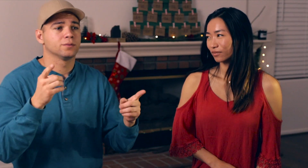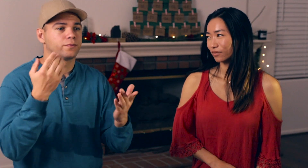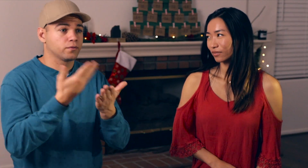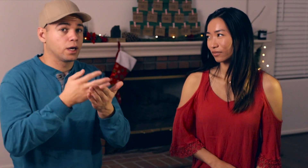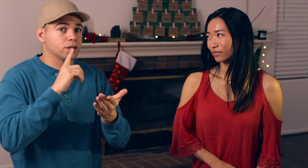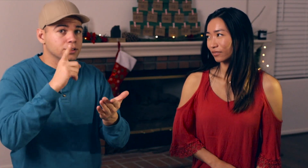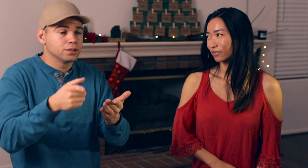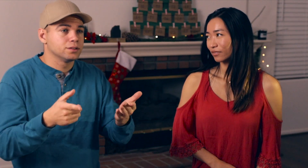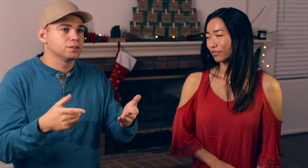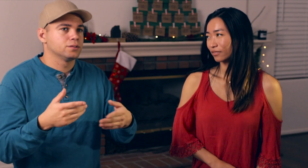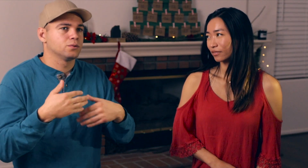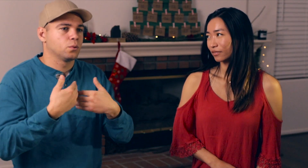But, fact is